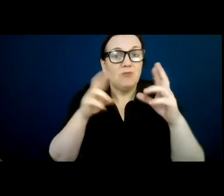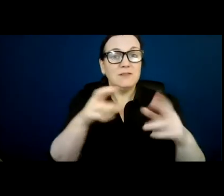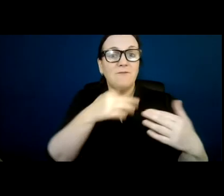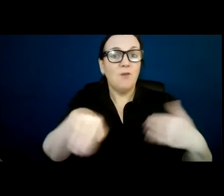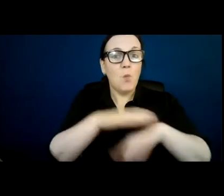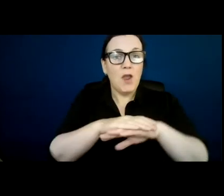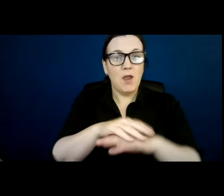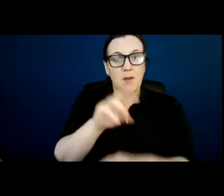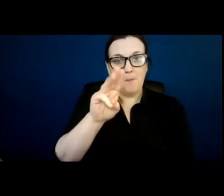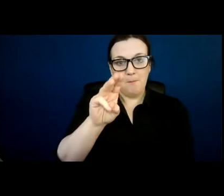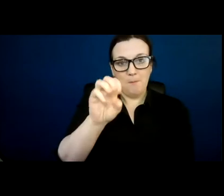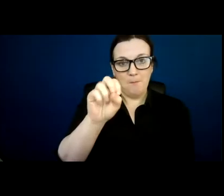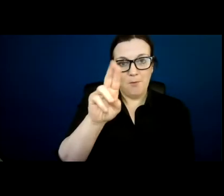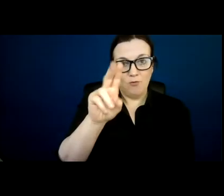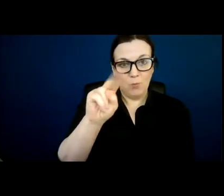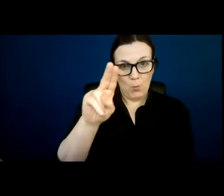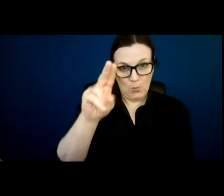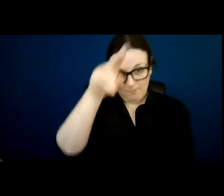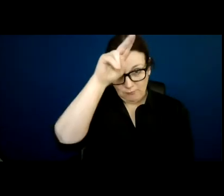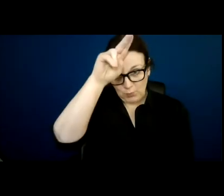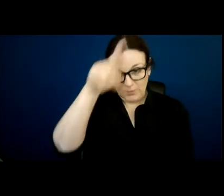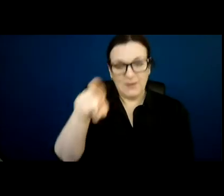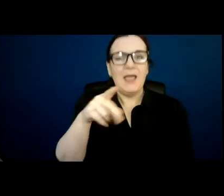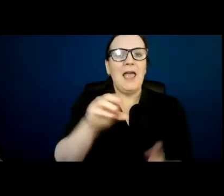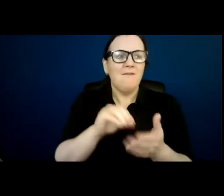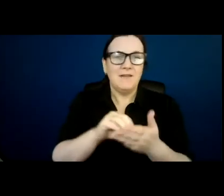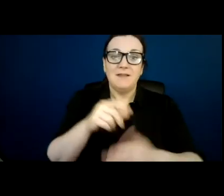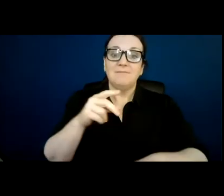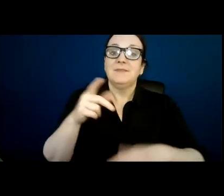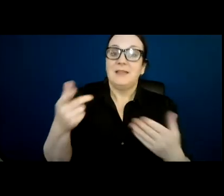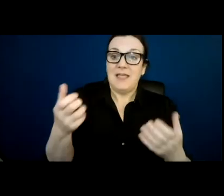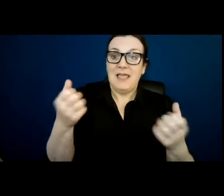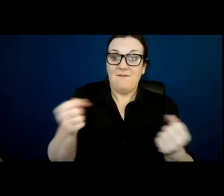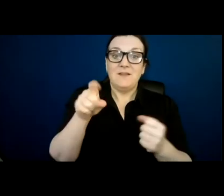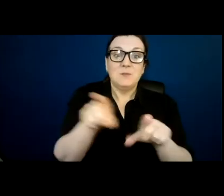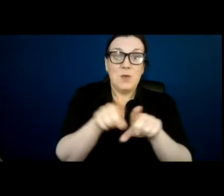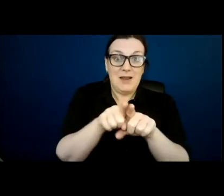disability law and policy from the National University of Ireland Galway. He works as a